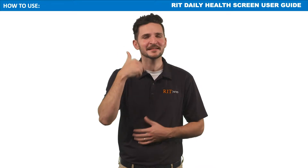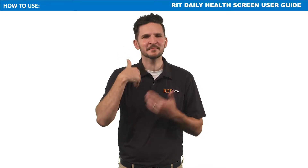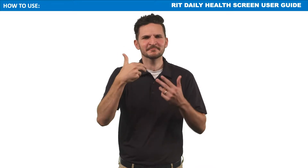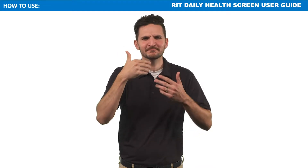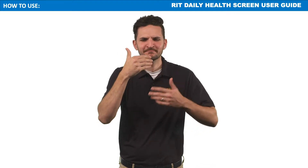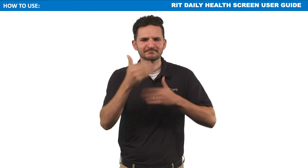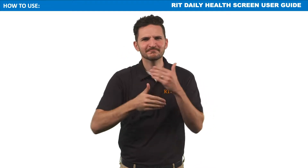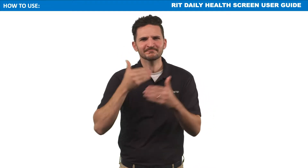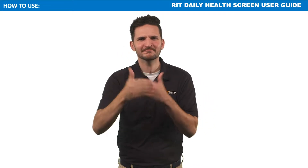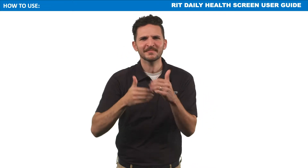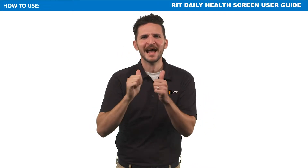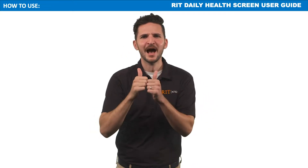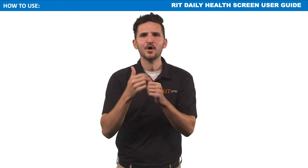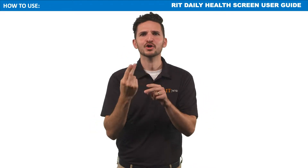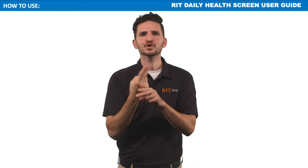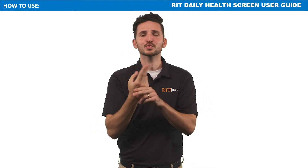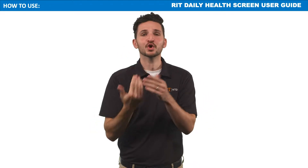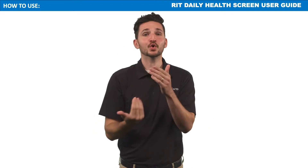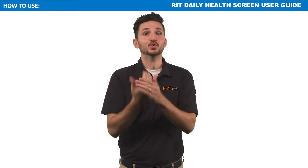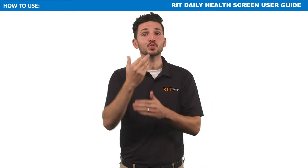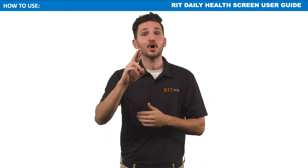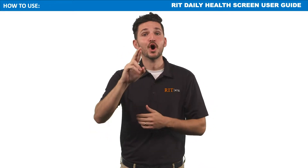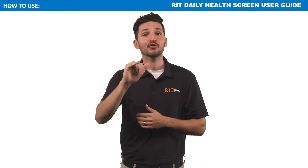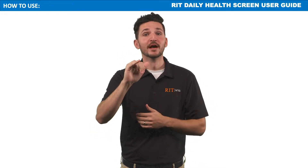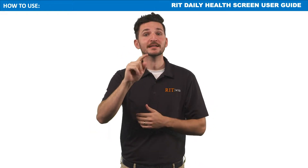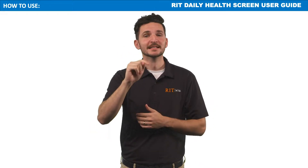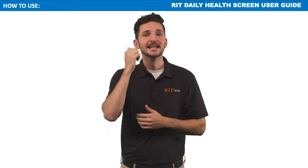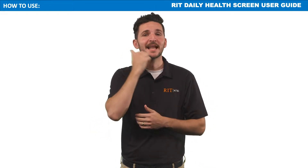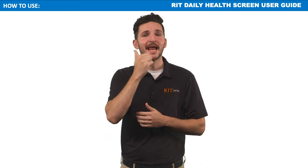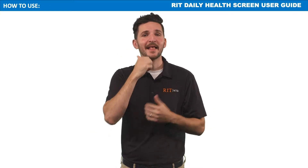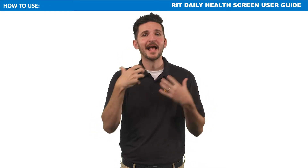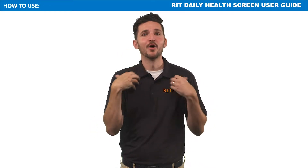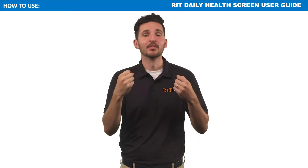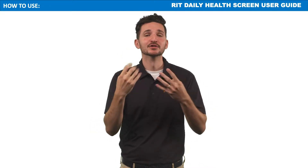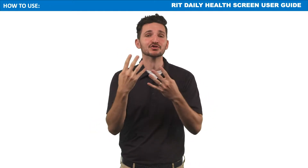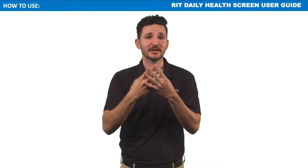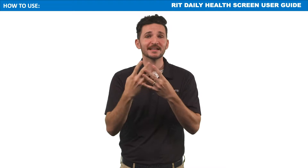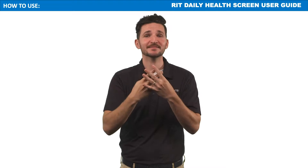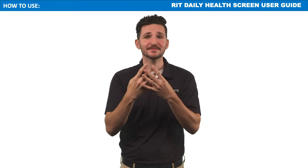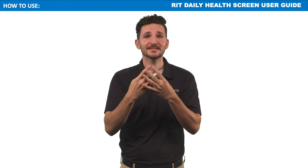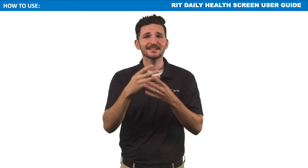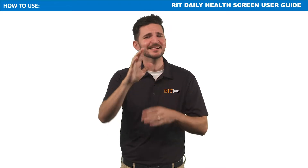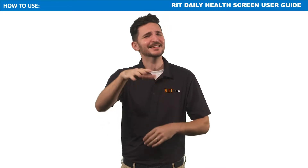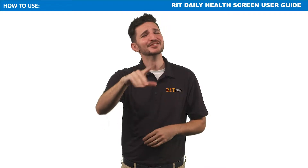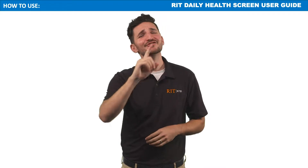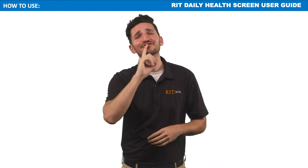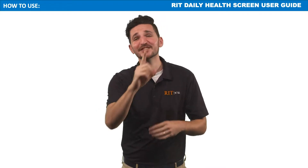and I’m going to take you through a few steps to show you how to use the new RIT Daily Health Screening.